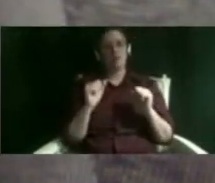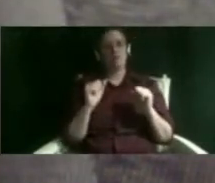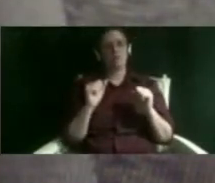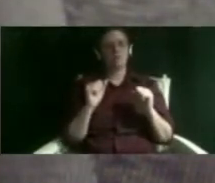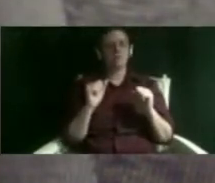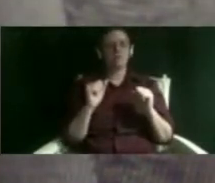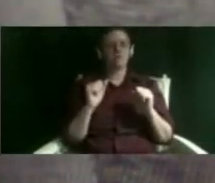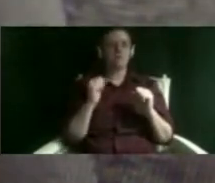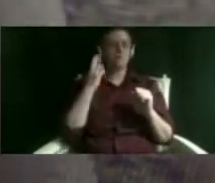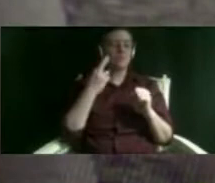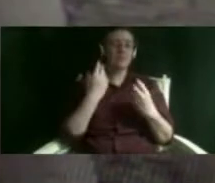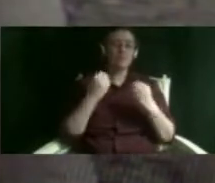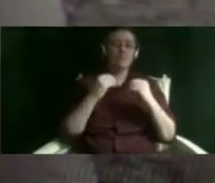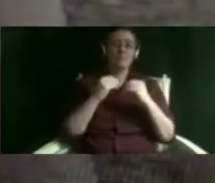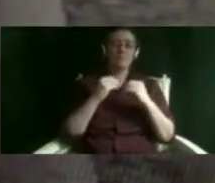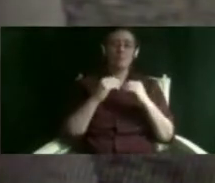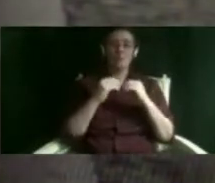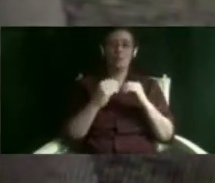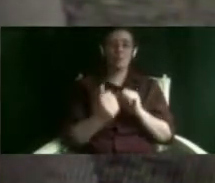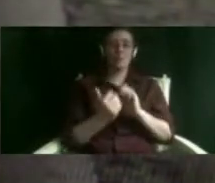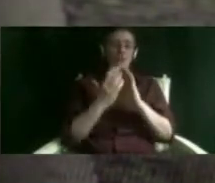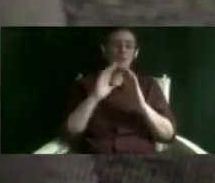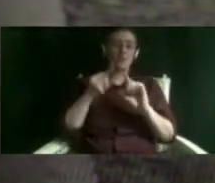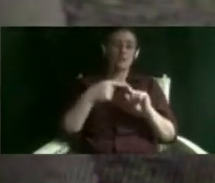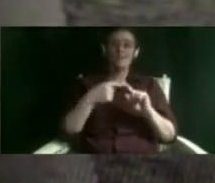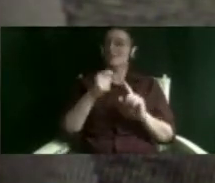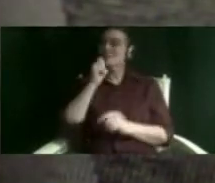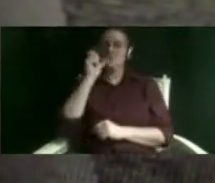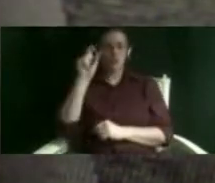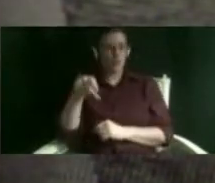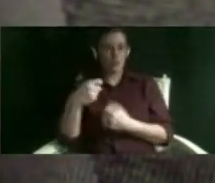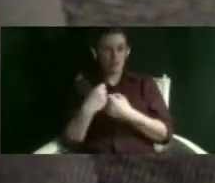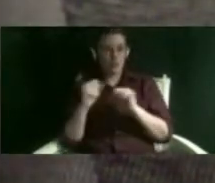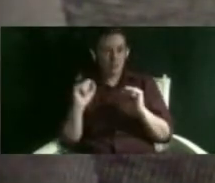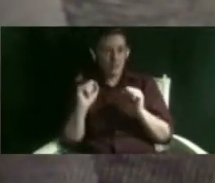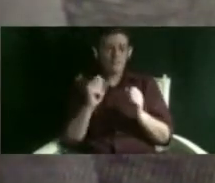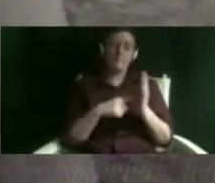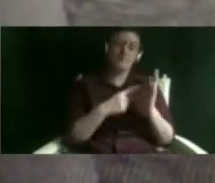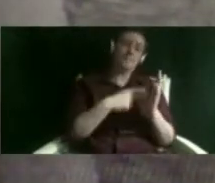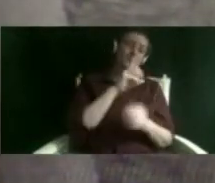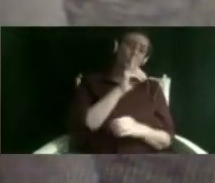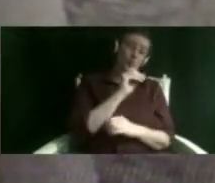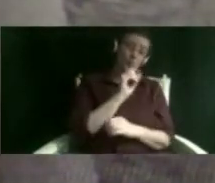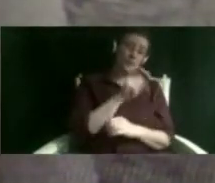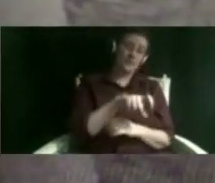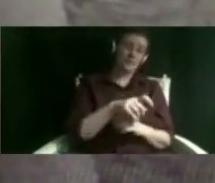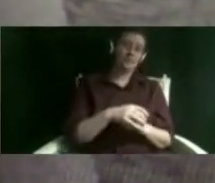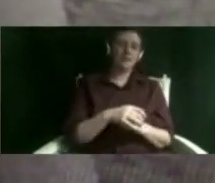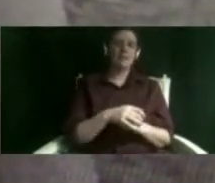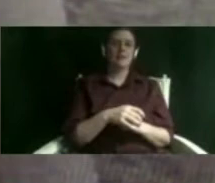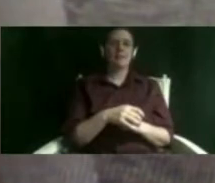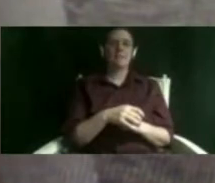you don't feel the need anytime when you do but ultimately for me it was just finding a